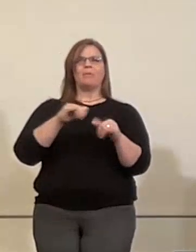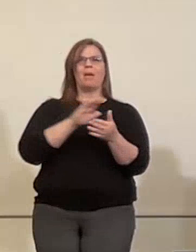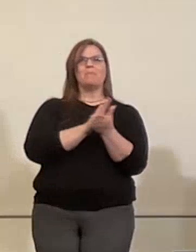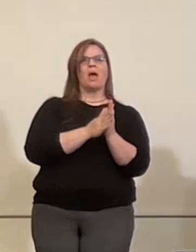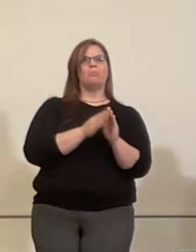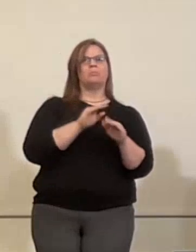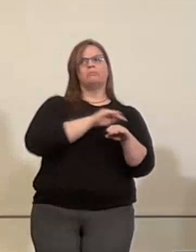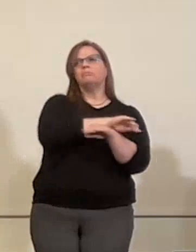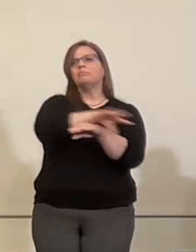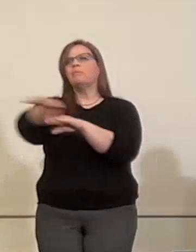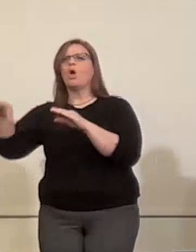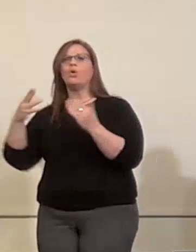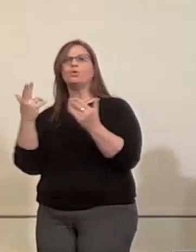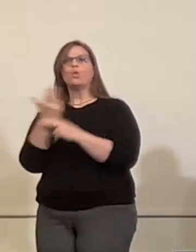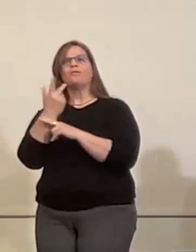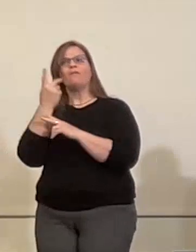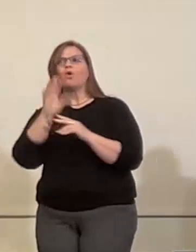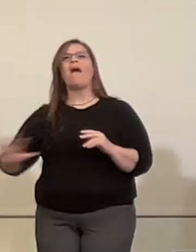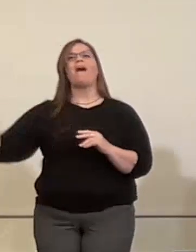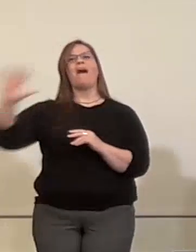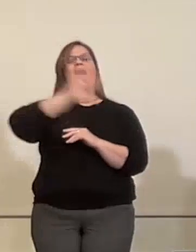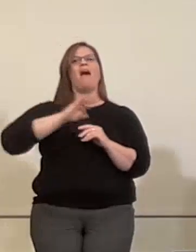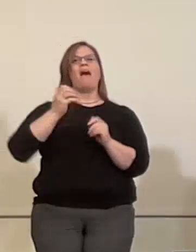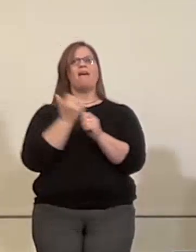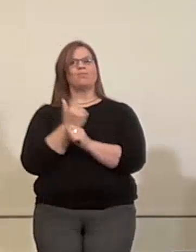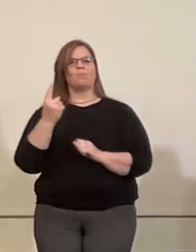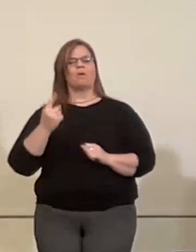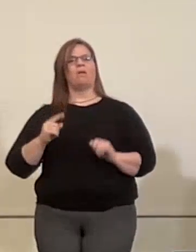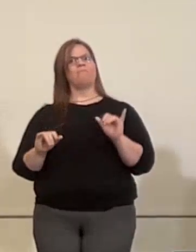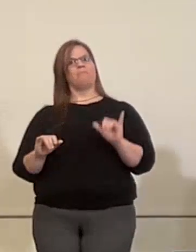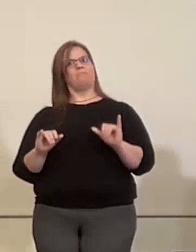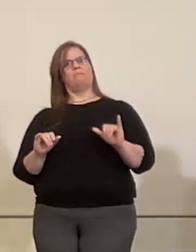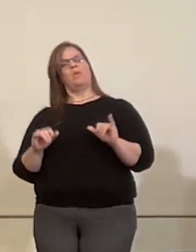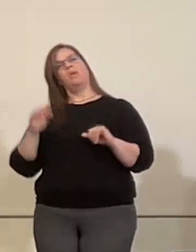And and so I think this is an area where leaning in and